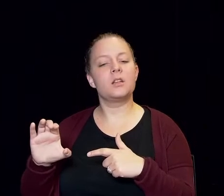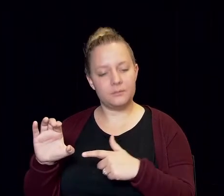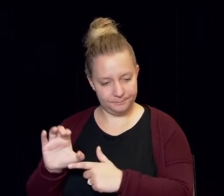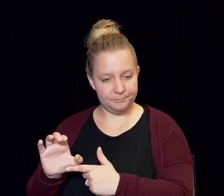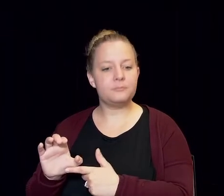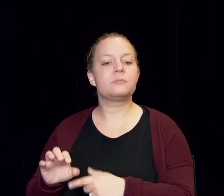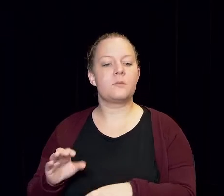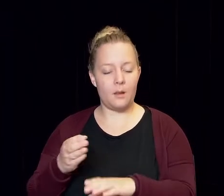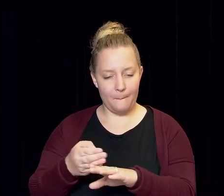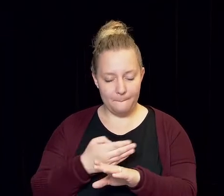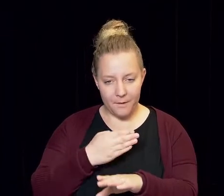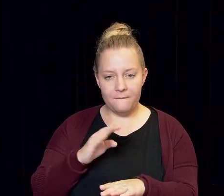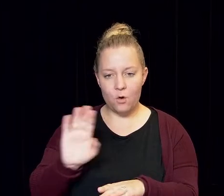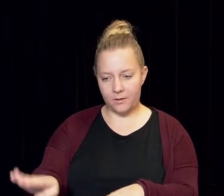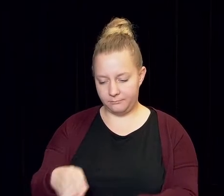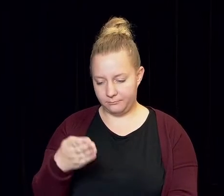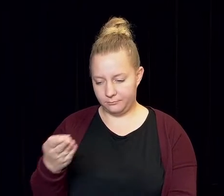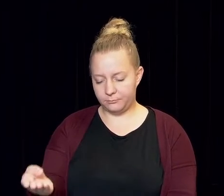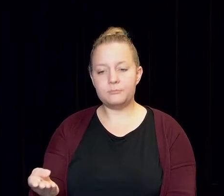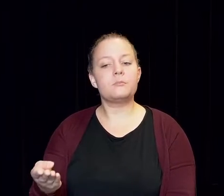And then before we turn these notes over, I just want to direct your